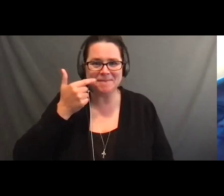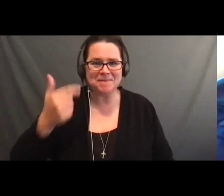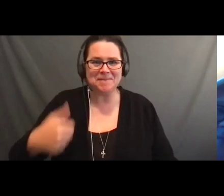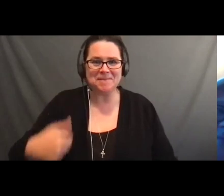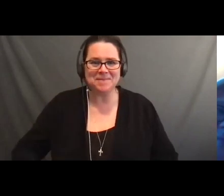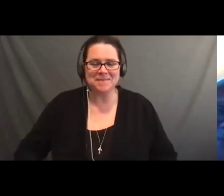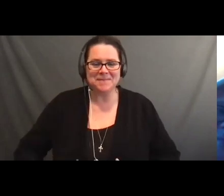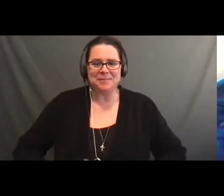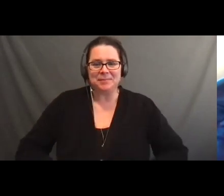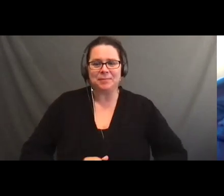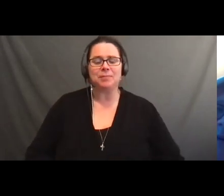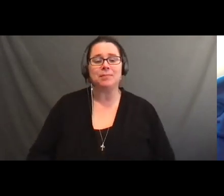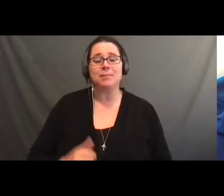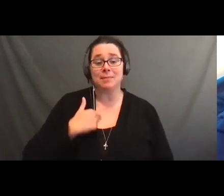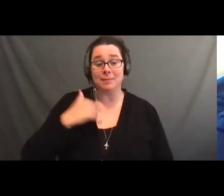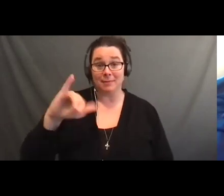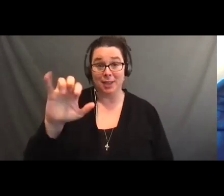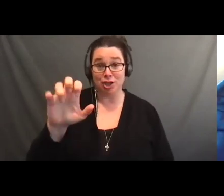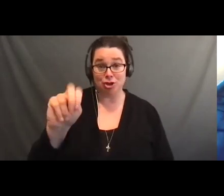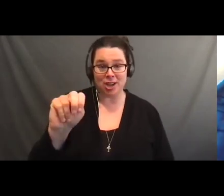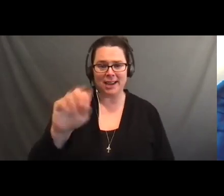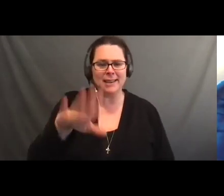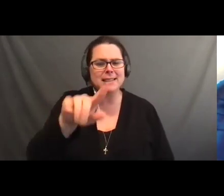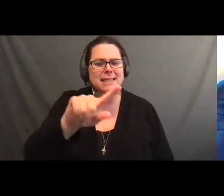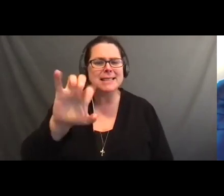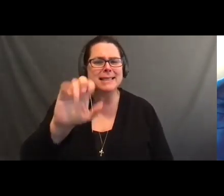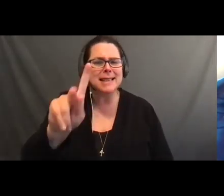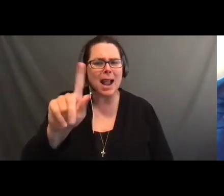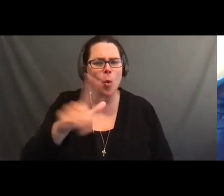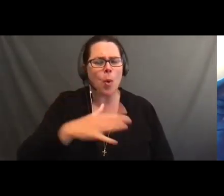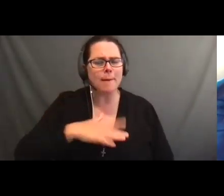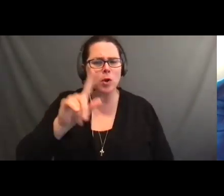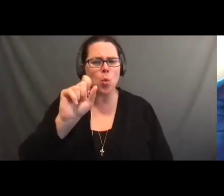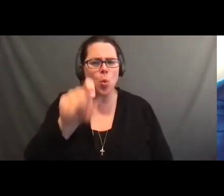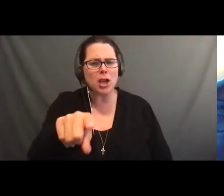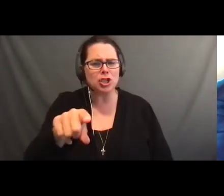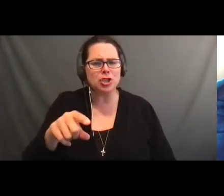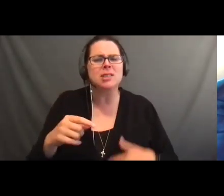Jen: This is Jen. Zack, one of the questions was what's more